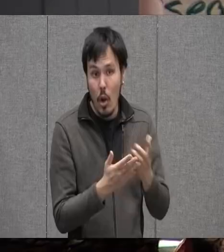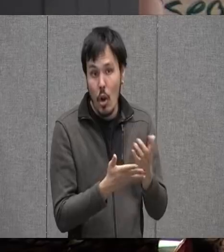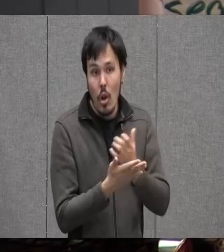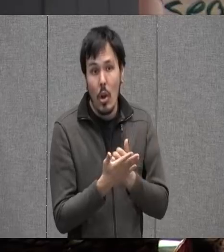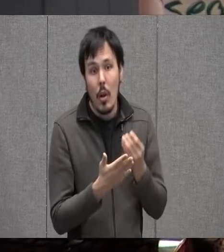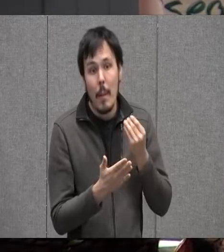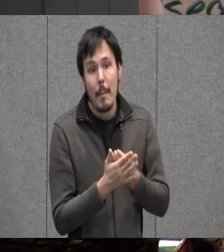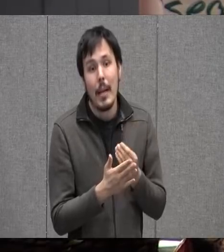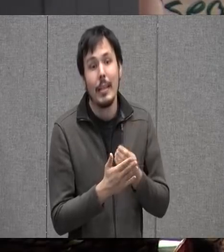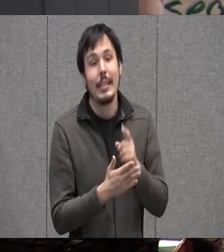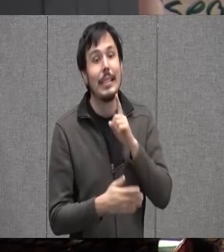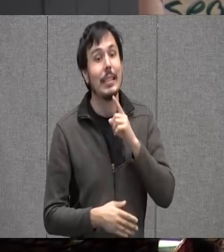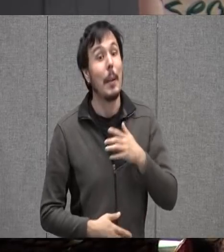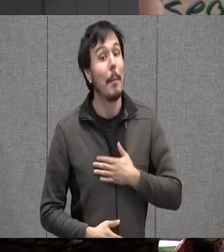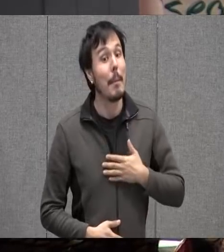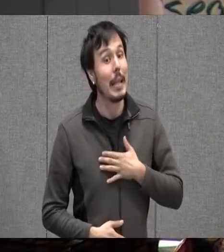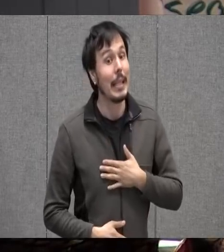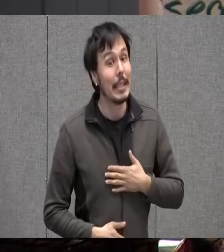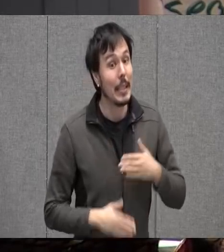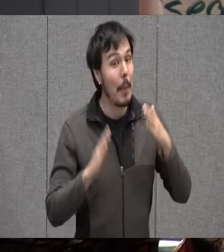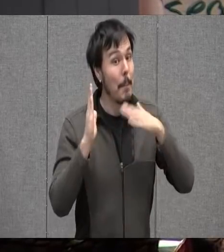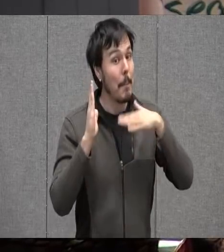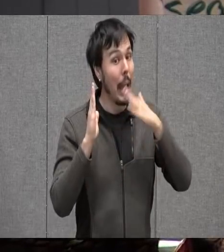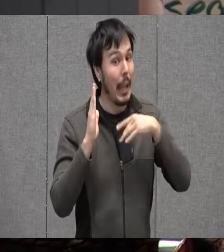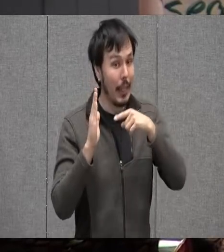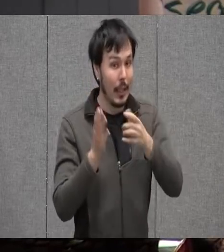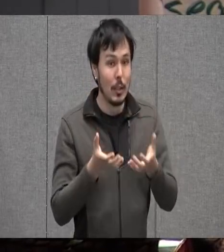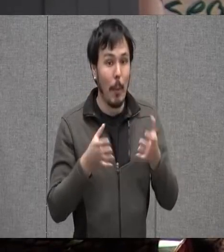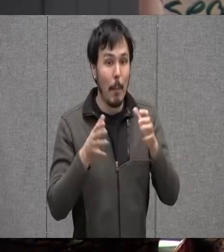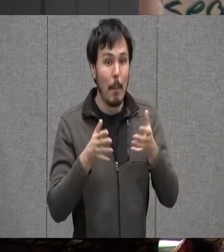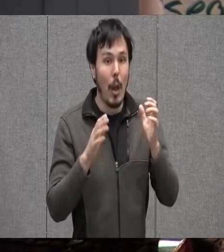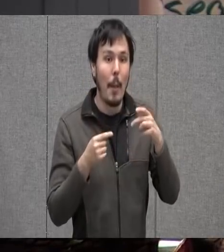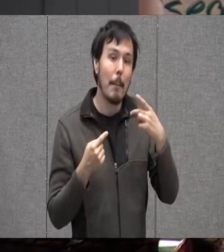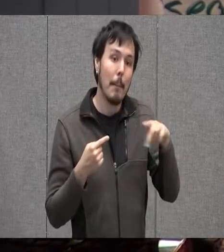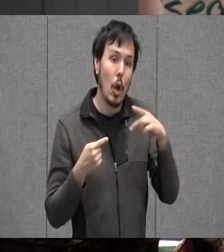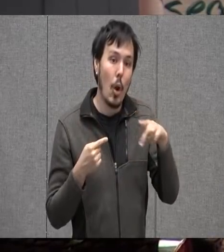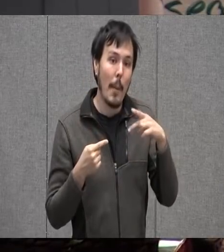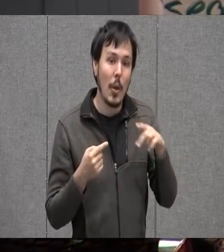is please paint this pot purple, earn 10 cents this time.